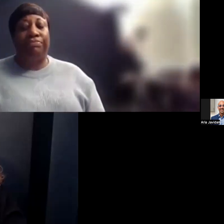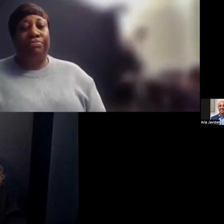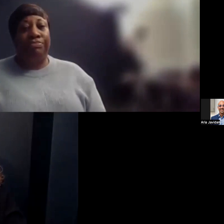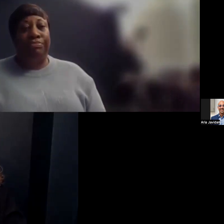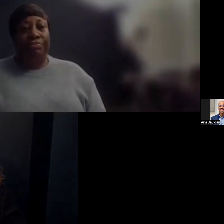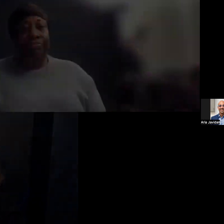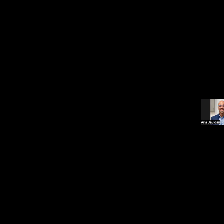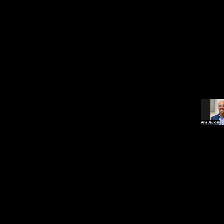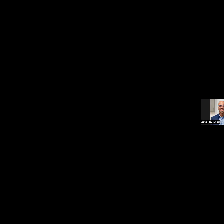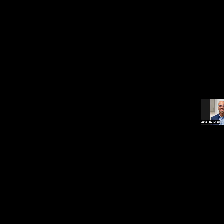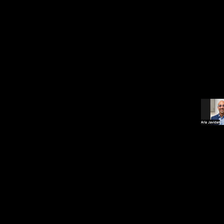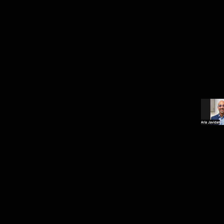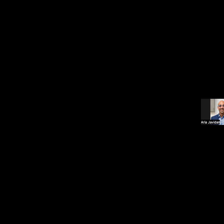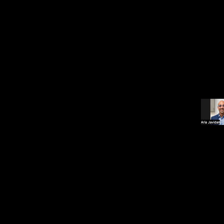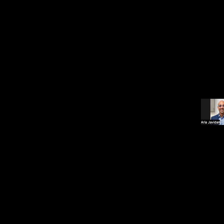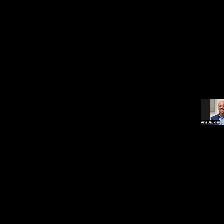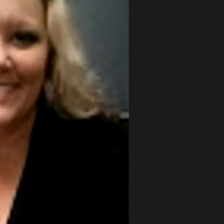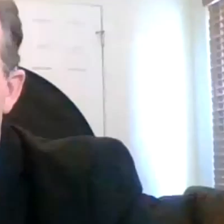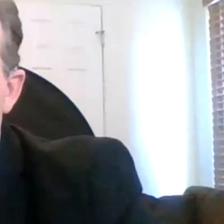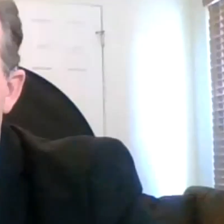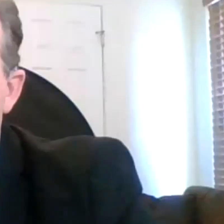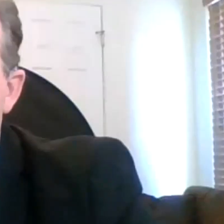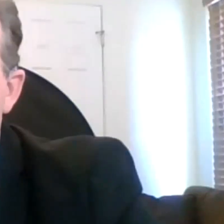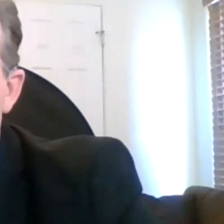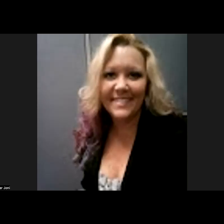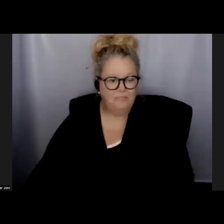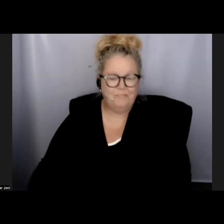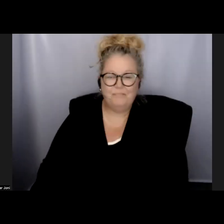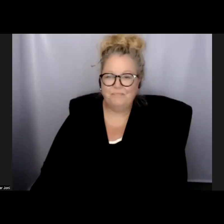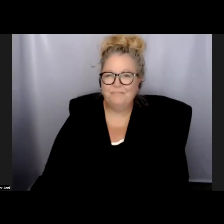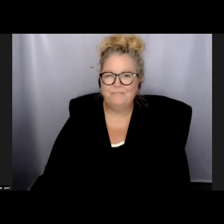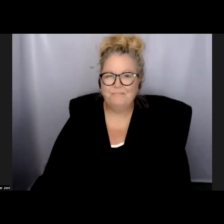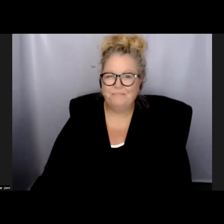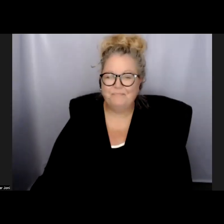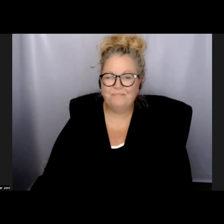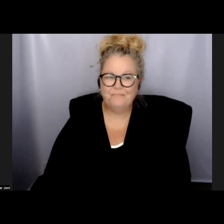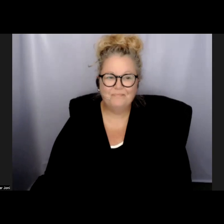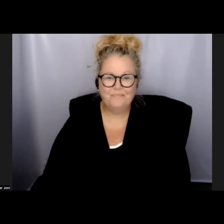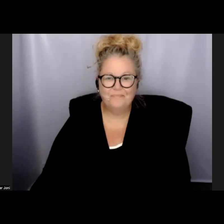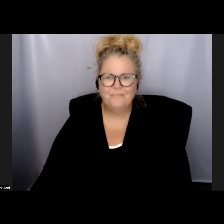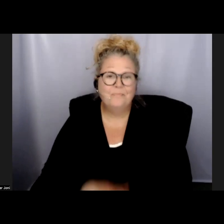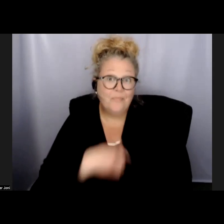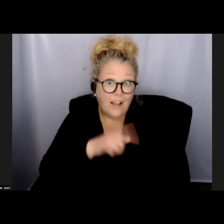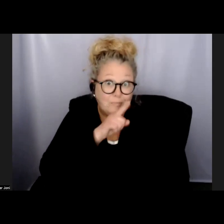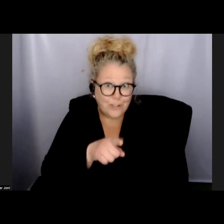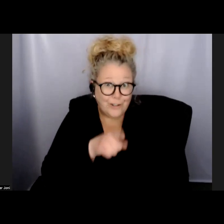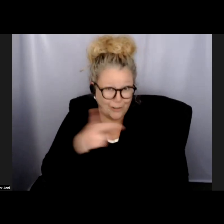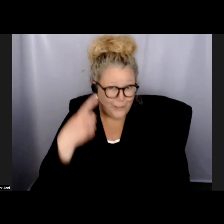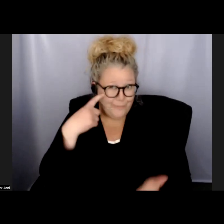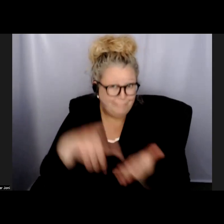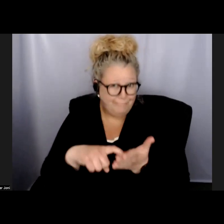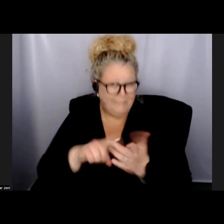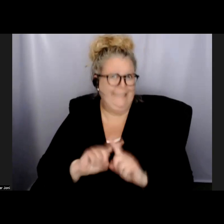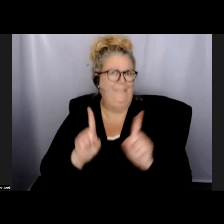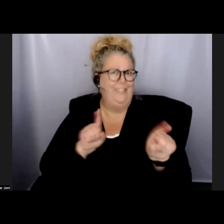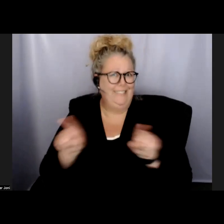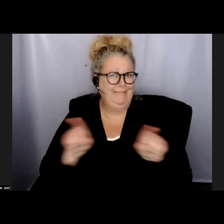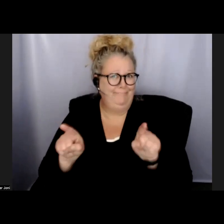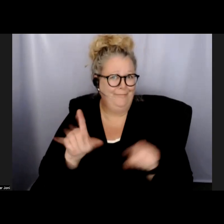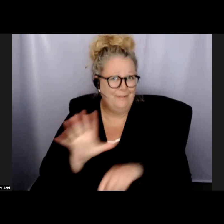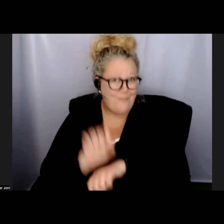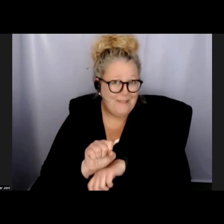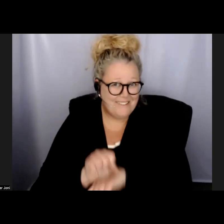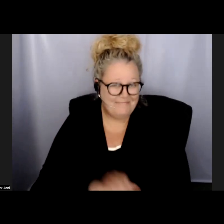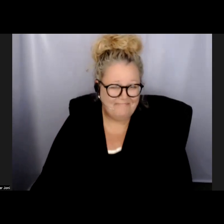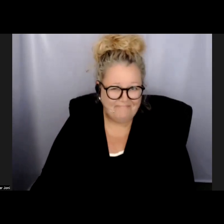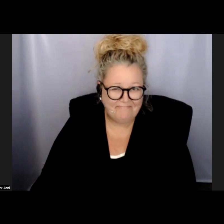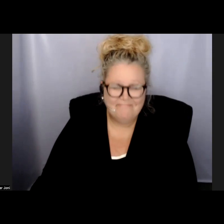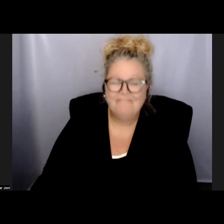bad. I'm sure you could see the difference there with that appointment. the next video